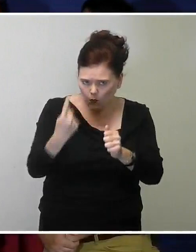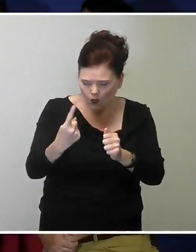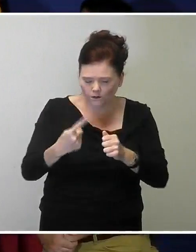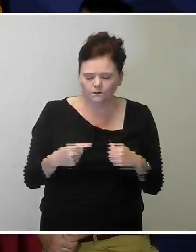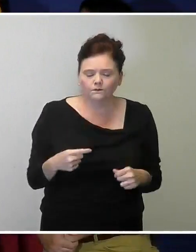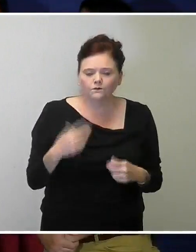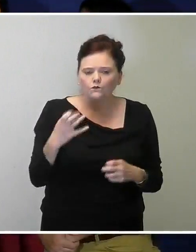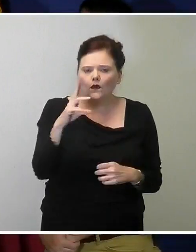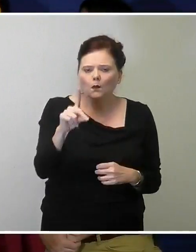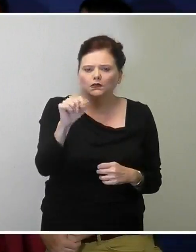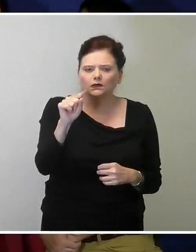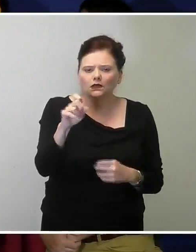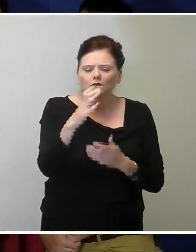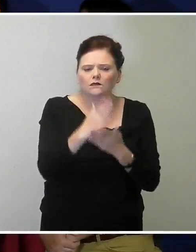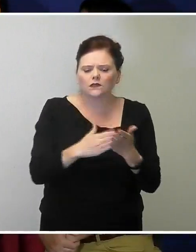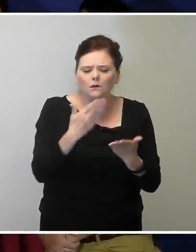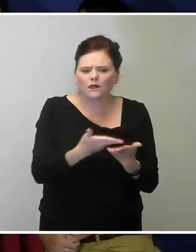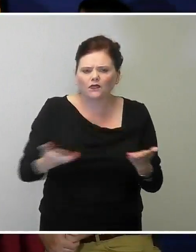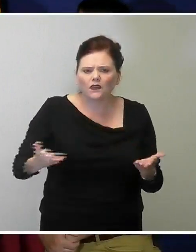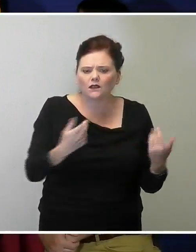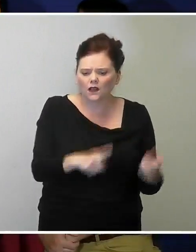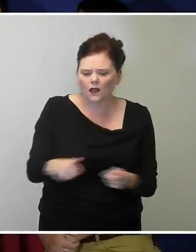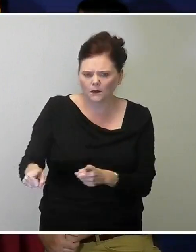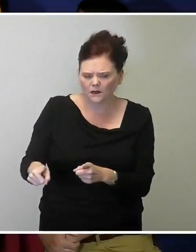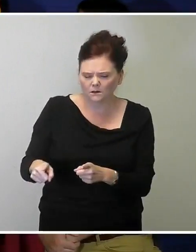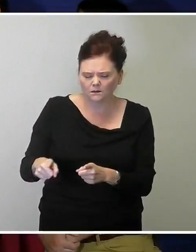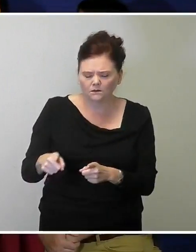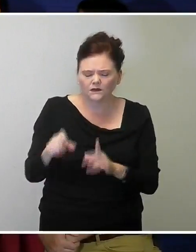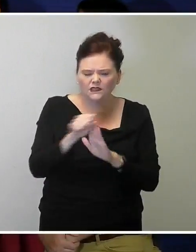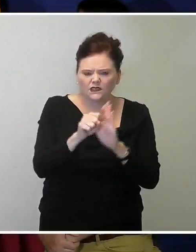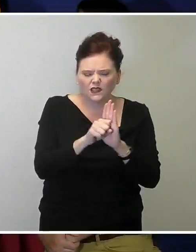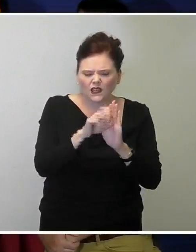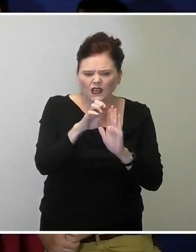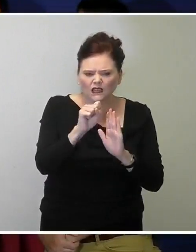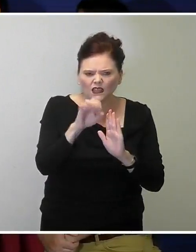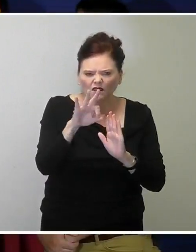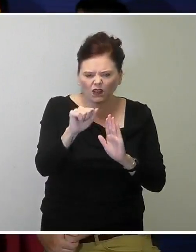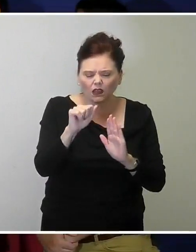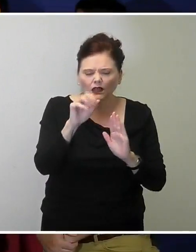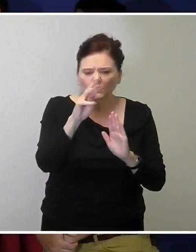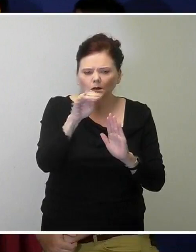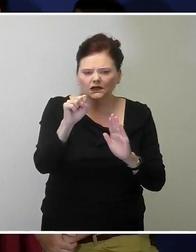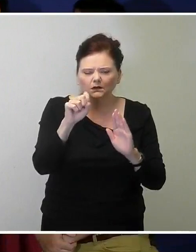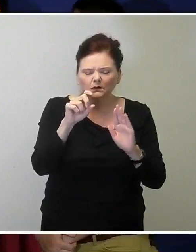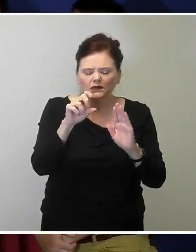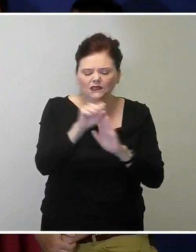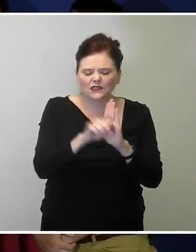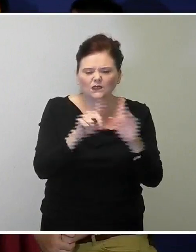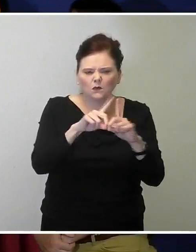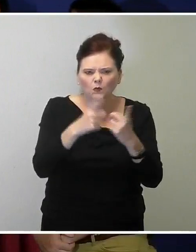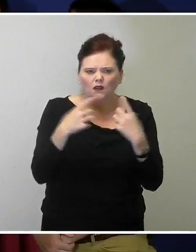HEALTHCARE SPACE. JIM. THANK YOU GOVERNOR. GOOD AFTERNOON EVERYONE.